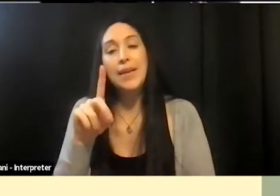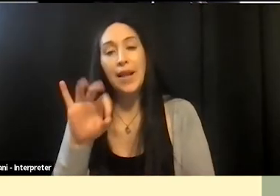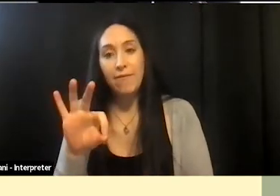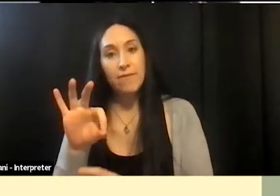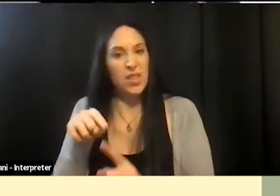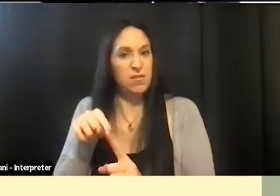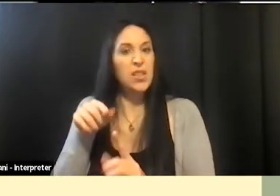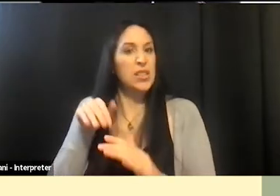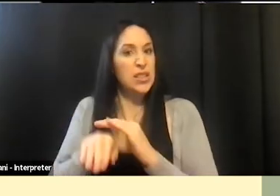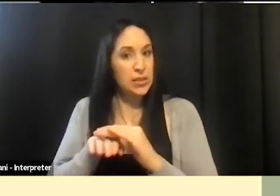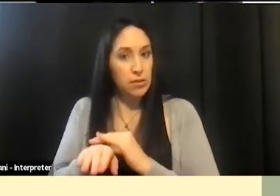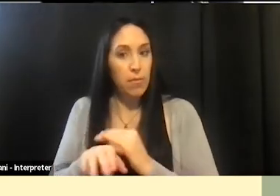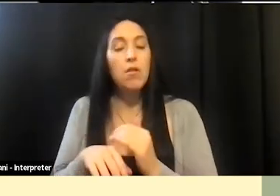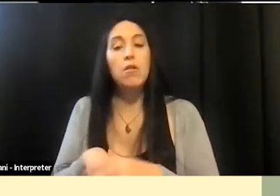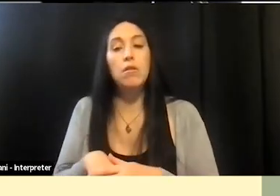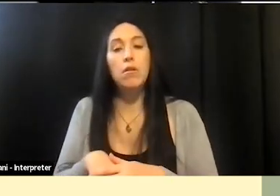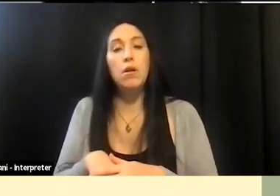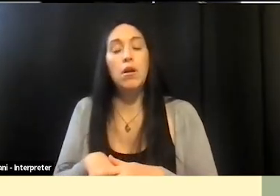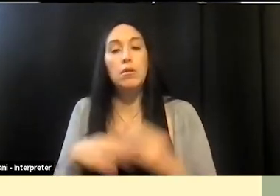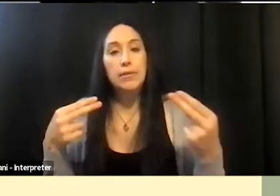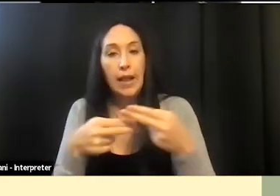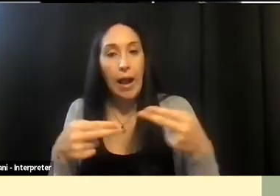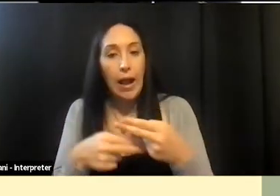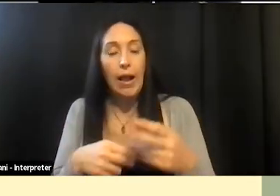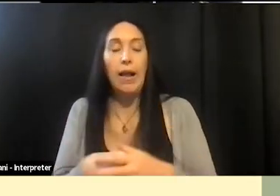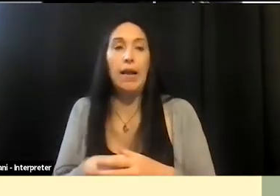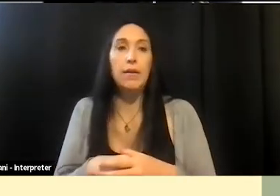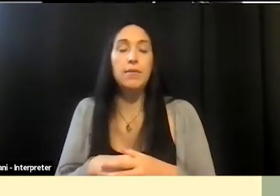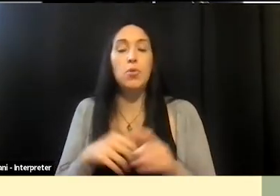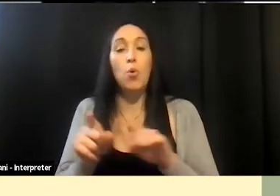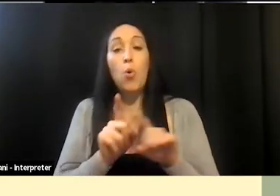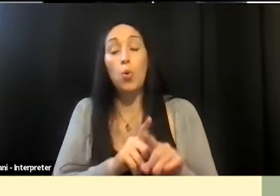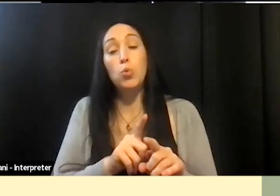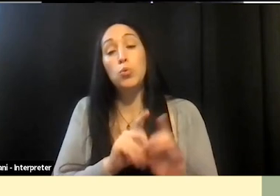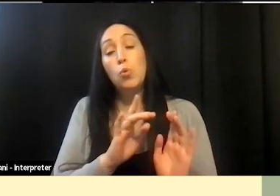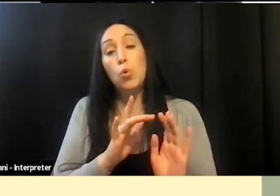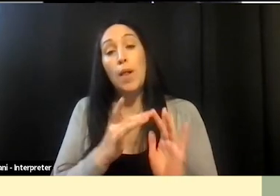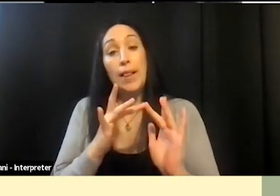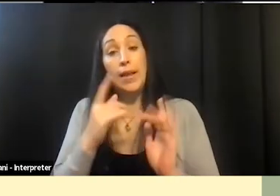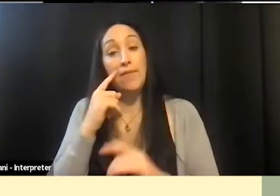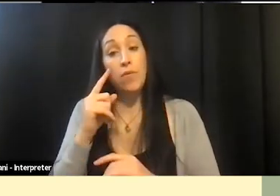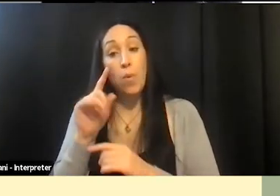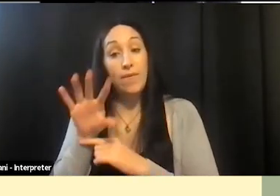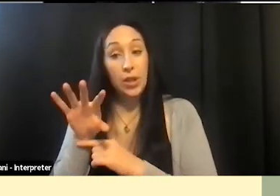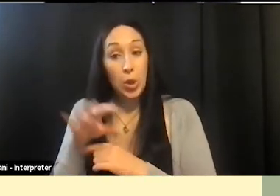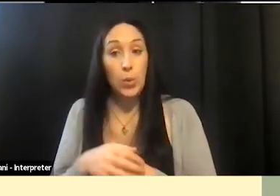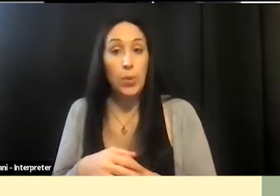And we will be also putting YouTube links to the videos so that you can see the slides in the video,